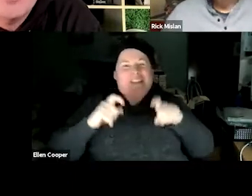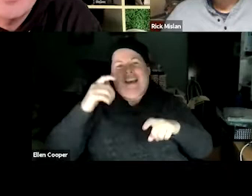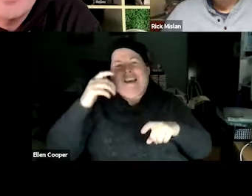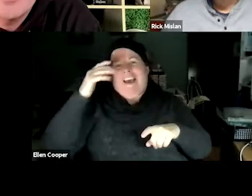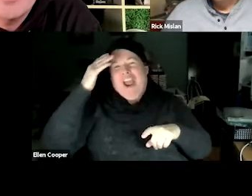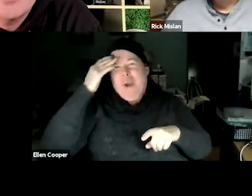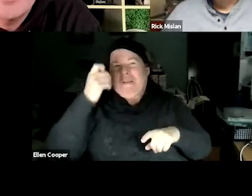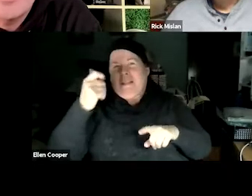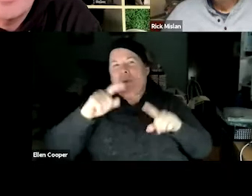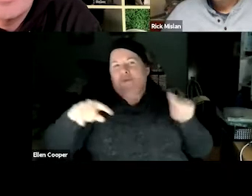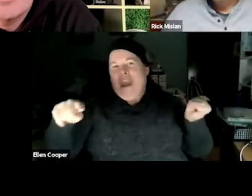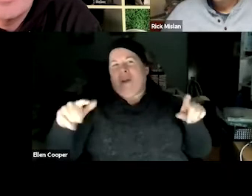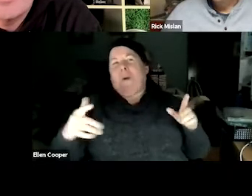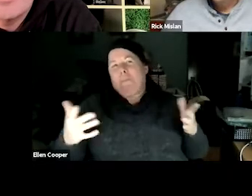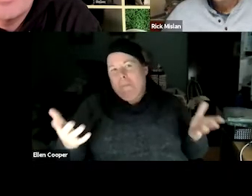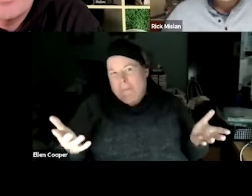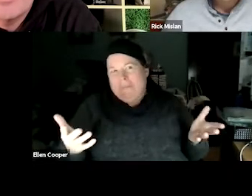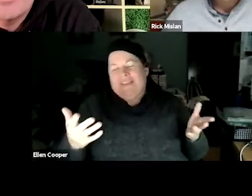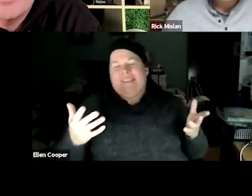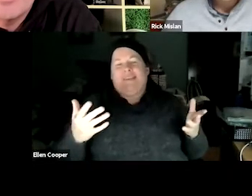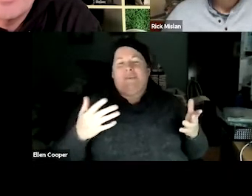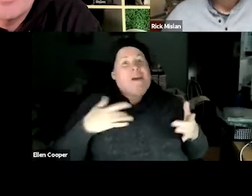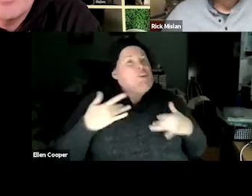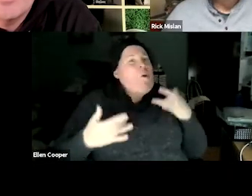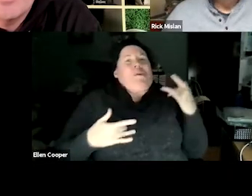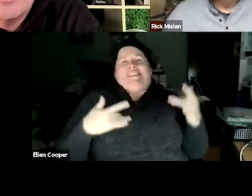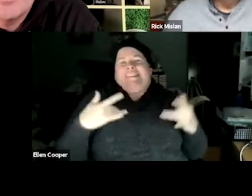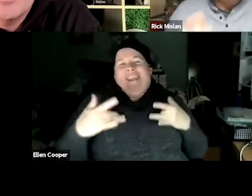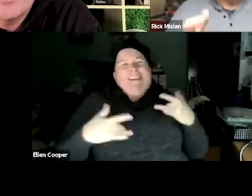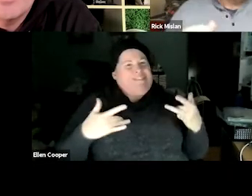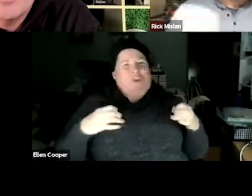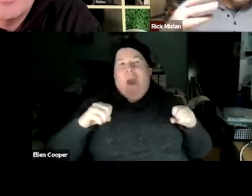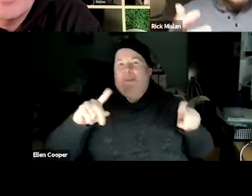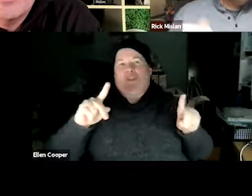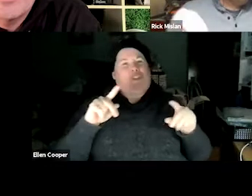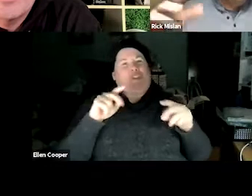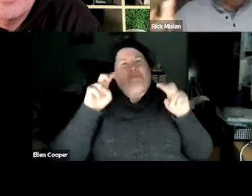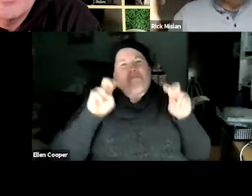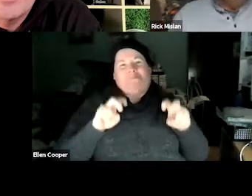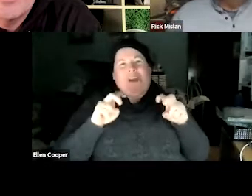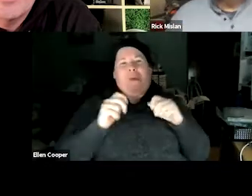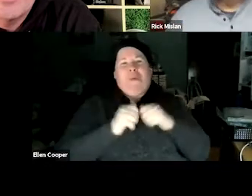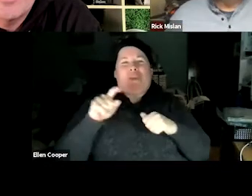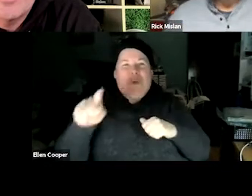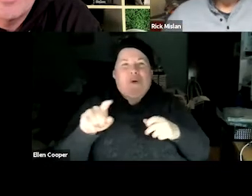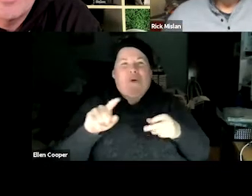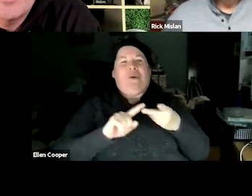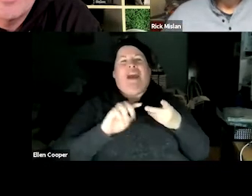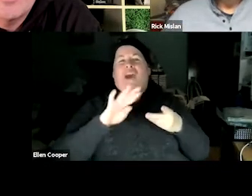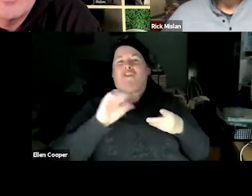Rick Mislan: I'm just still excited to have this opportunity with you with Chris tonight and all of my students to get a chance to, you know,